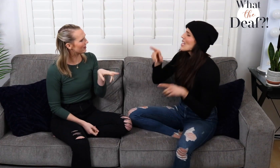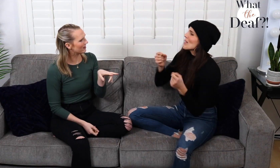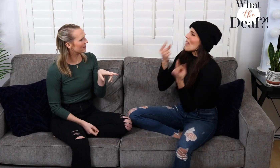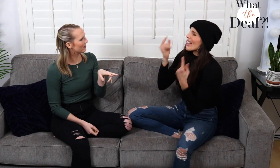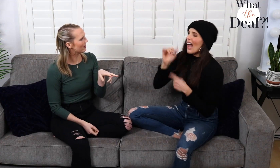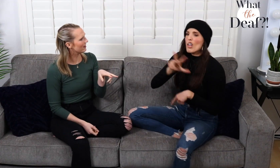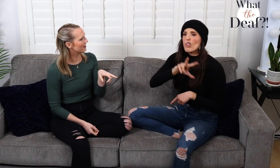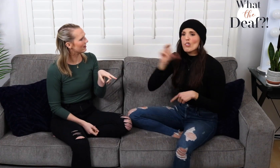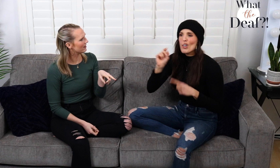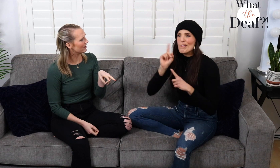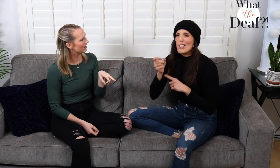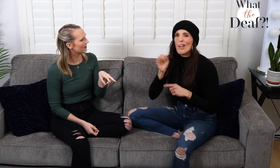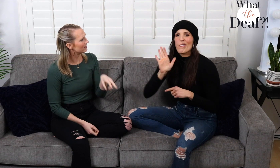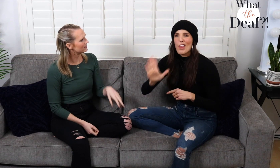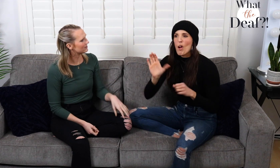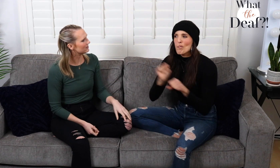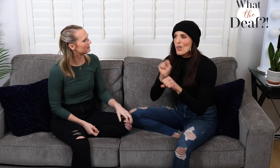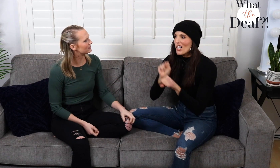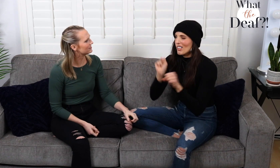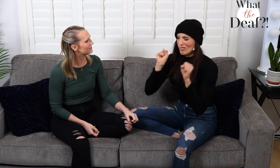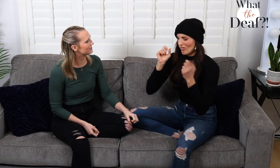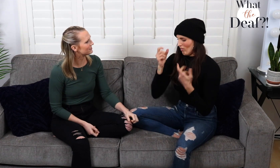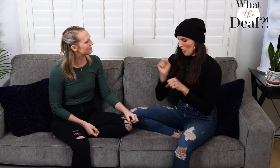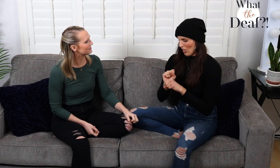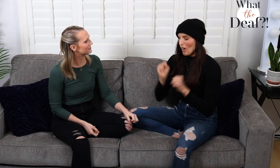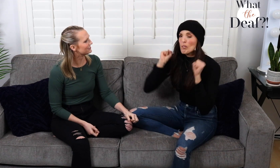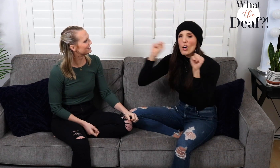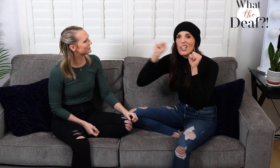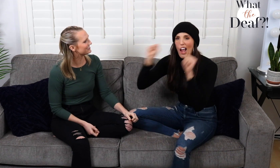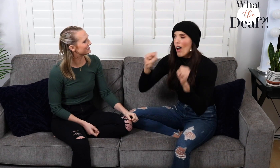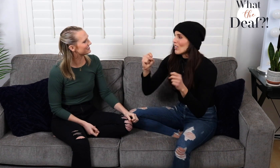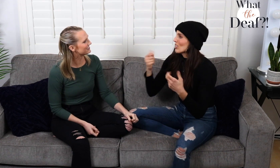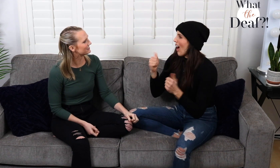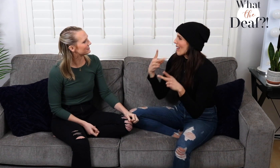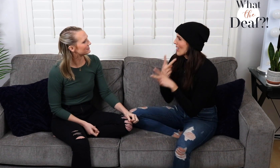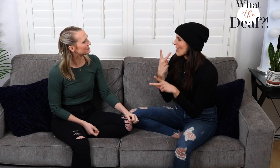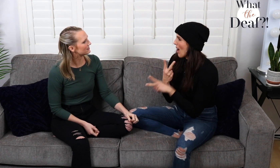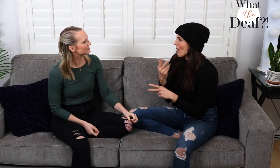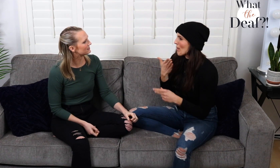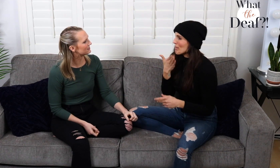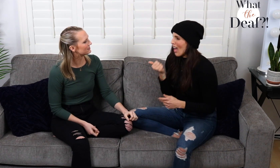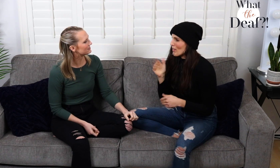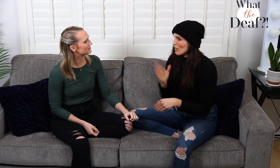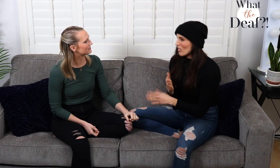and people spend like 30 minutes of their workouts trying to figure out the best music